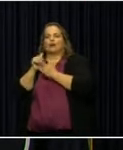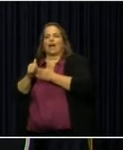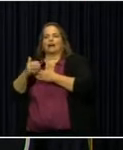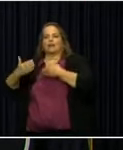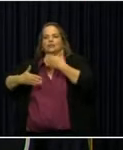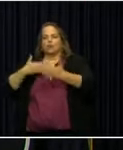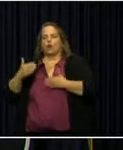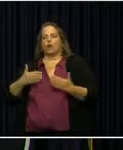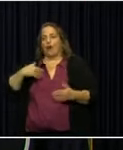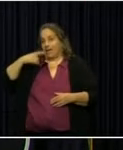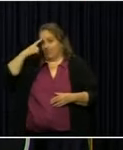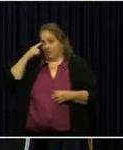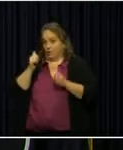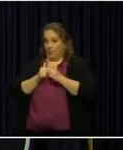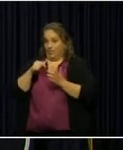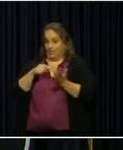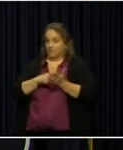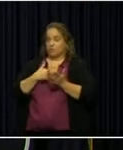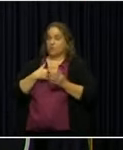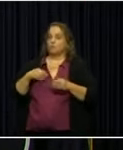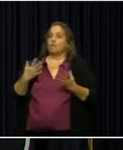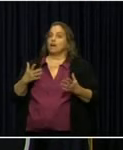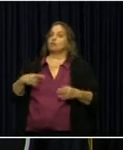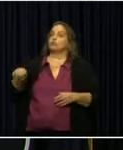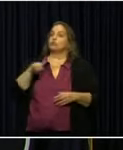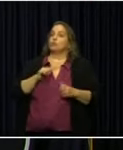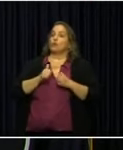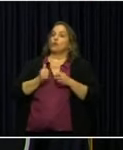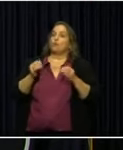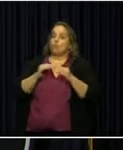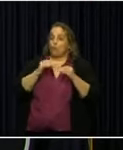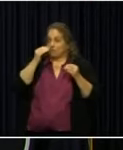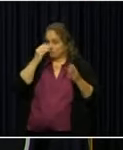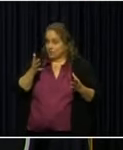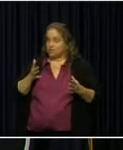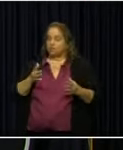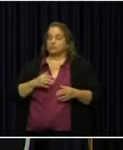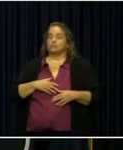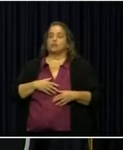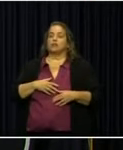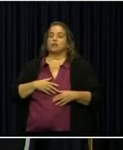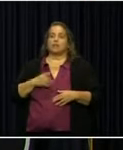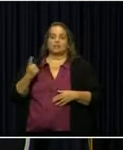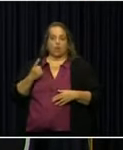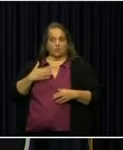HALF-STAFF BECAUSE WE'VE LOST OVER 100 KENTUCKIANS. LET'S MAKE SURE THAT WE LIGHT